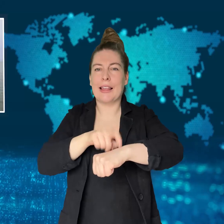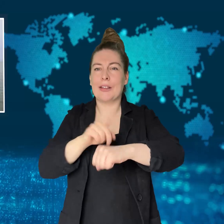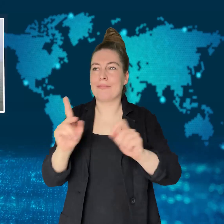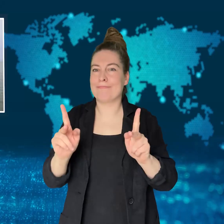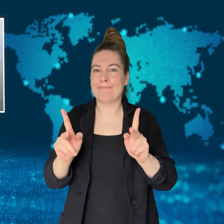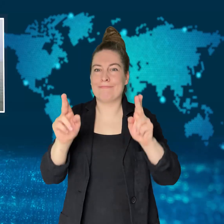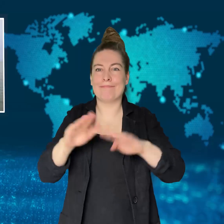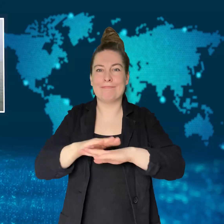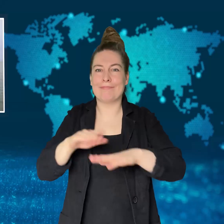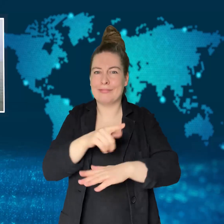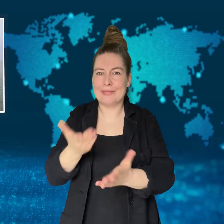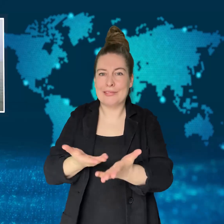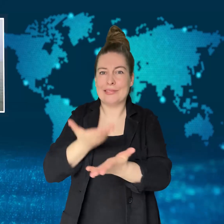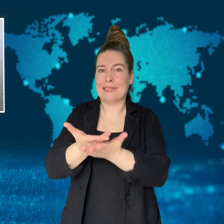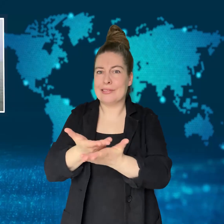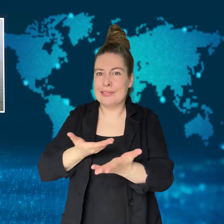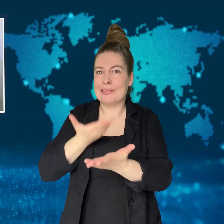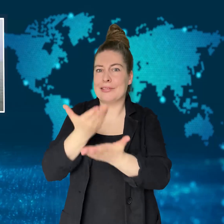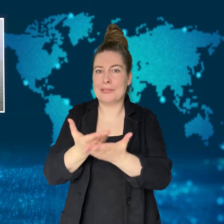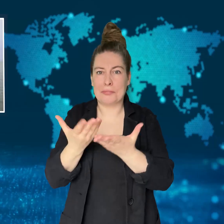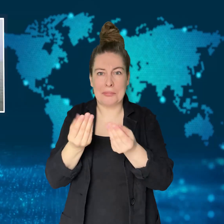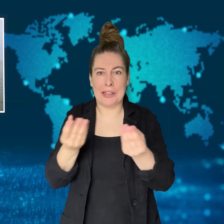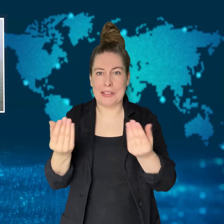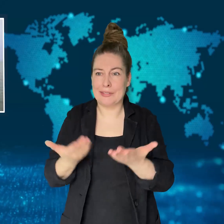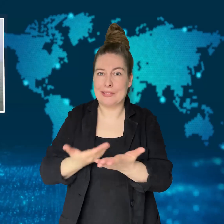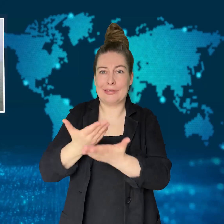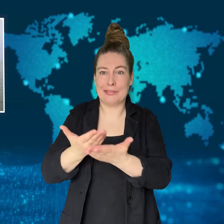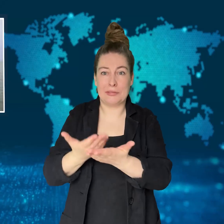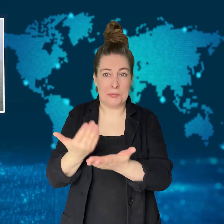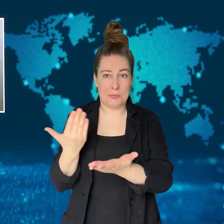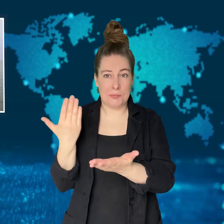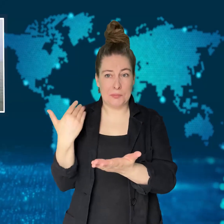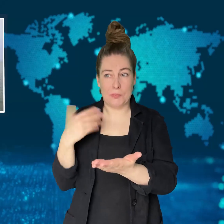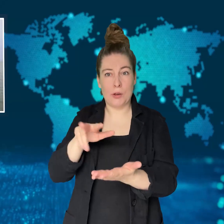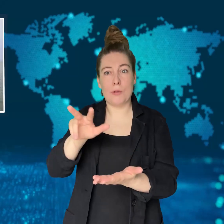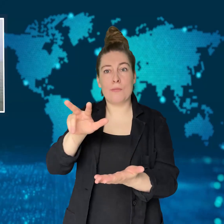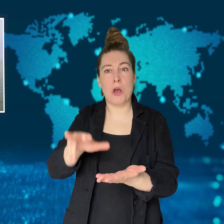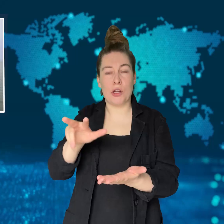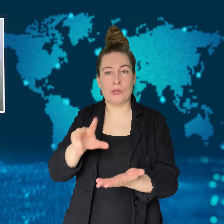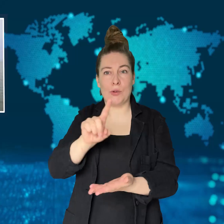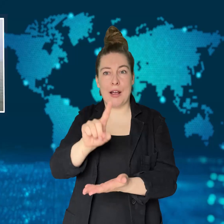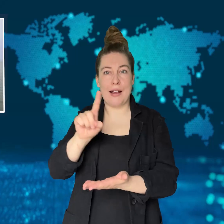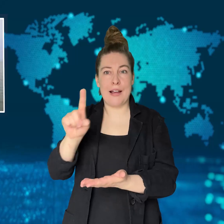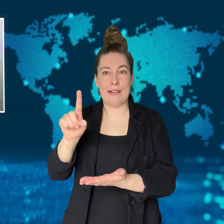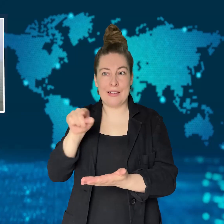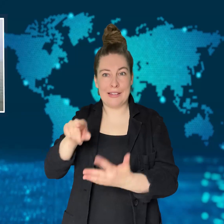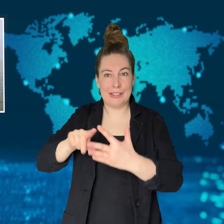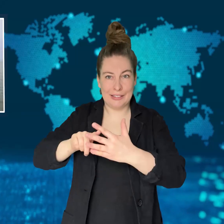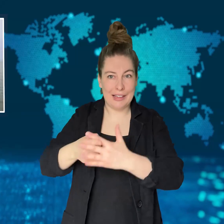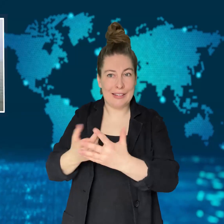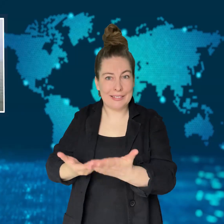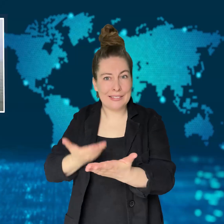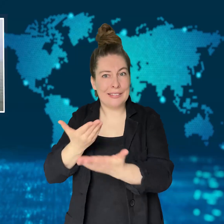oil pumping station in southern Russia. Allegedly Ukraine attacked a gas